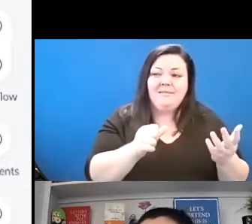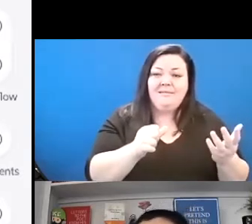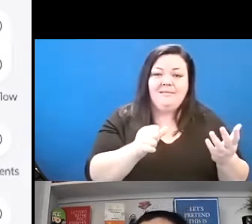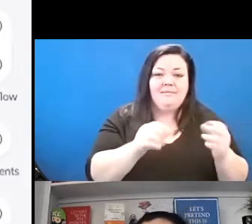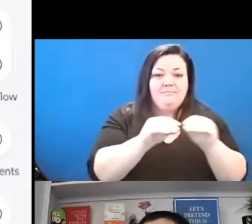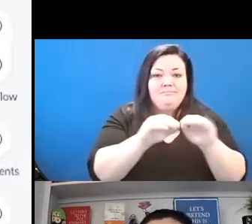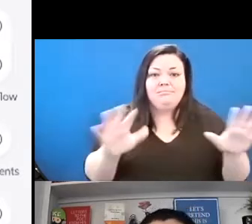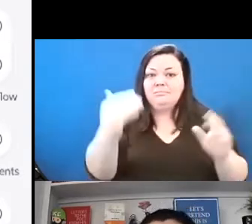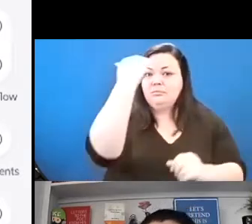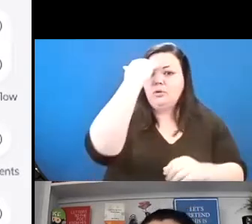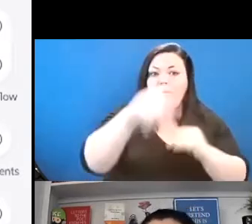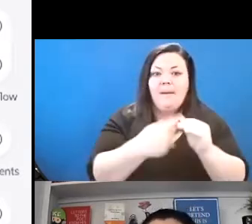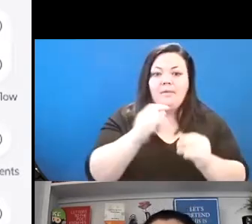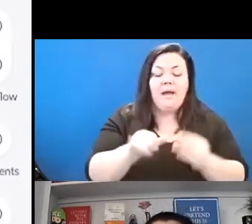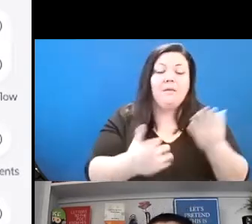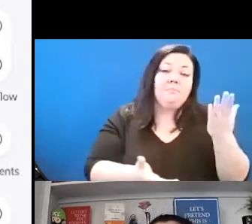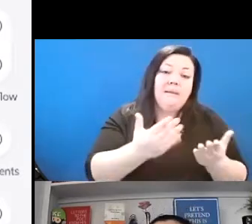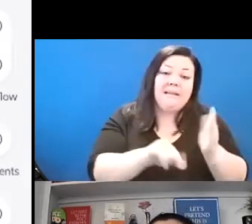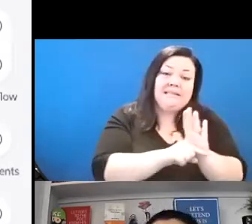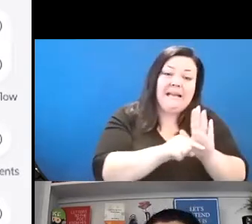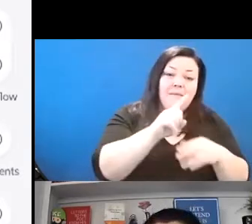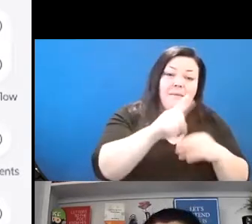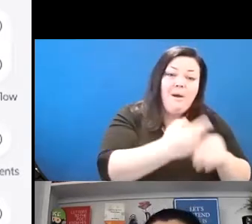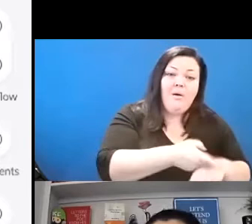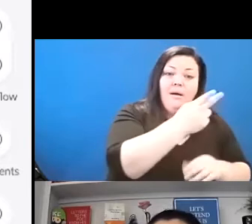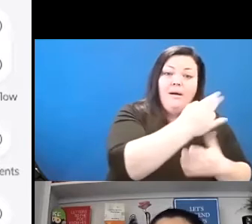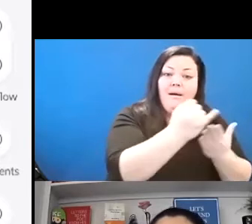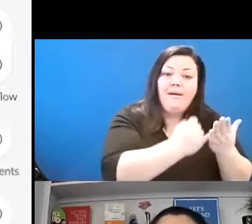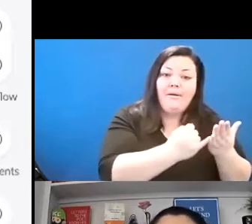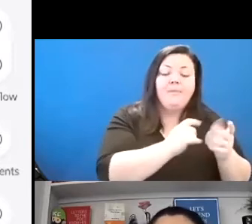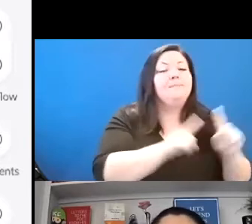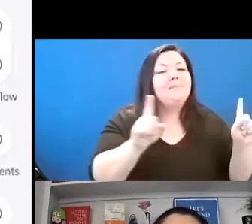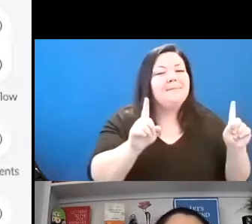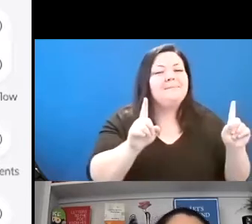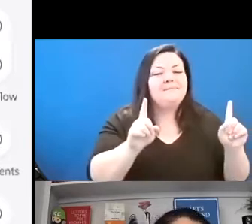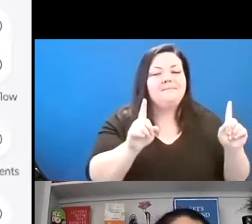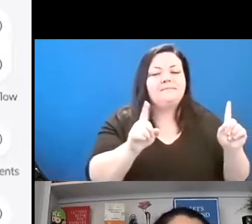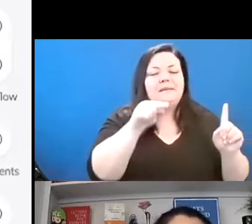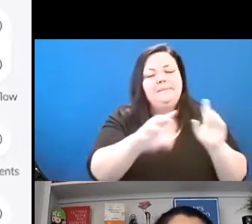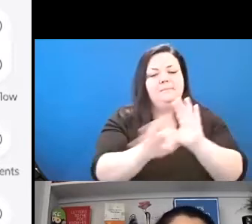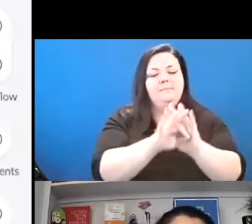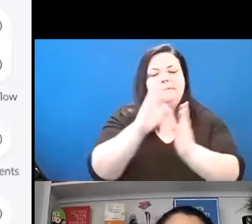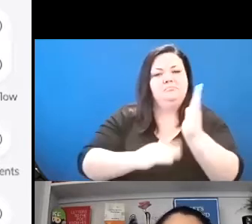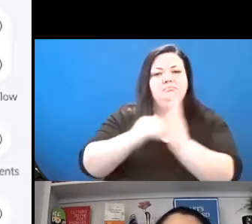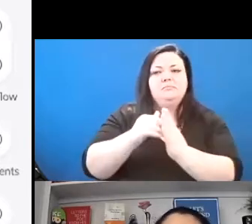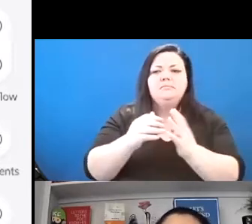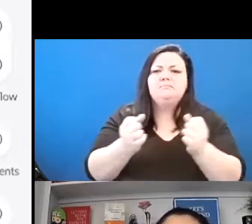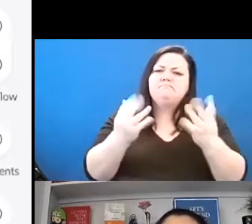and maybe one of the downfalls but he uses a piece that a lot of people do know and he adds